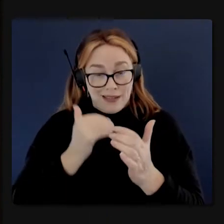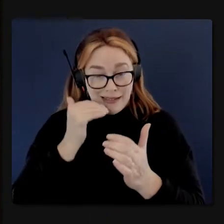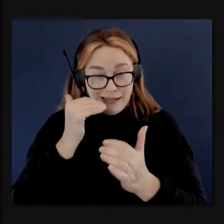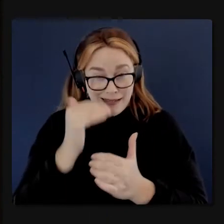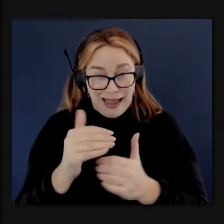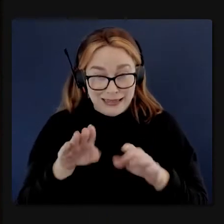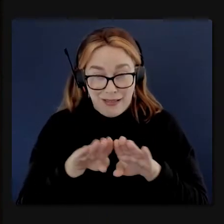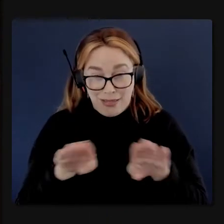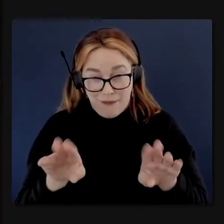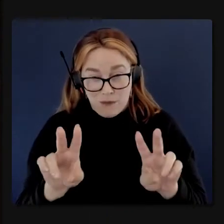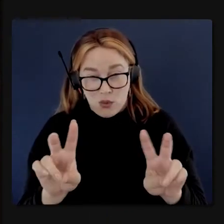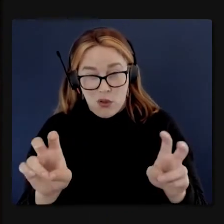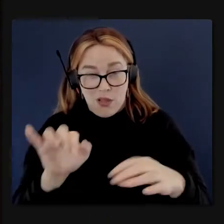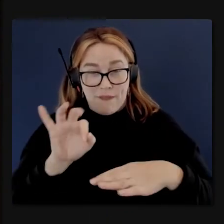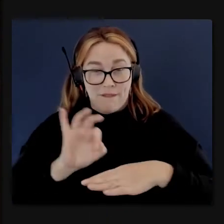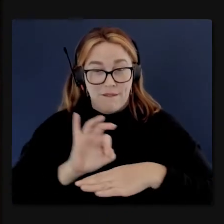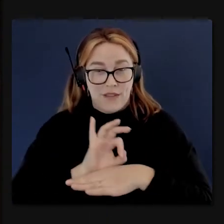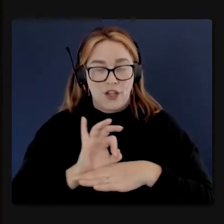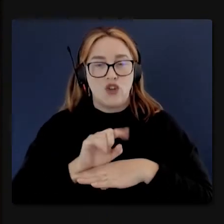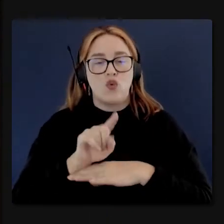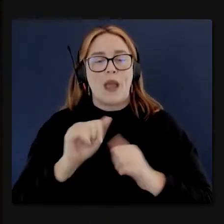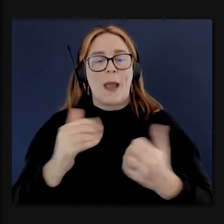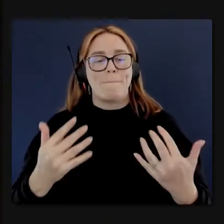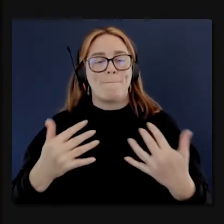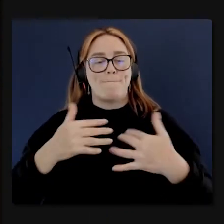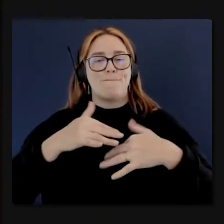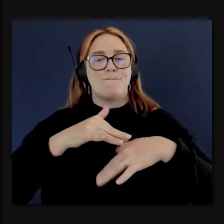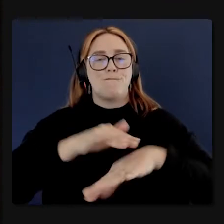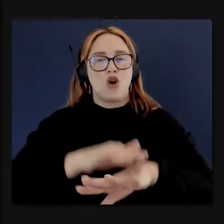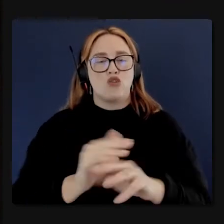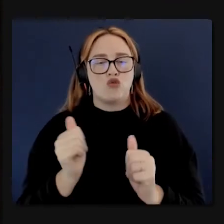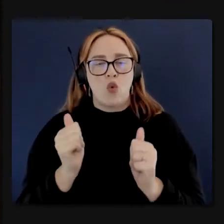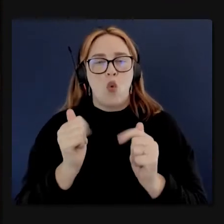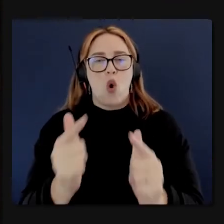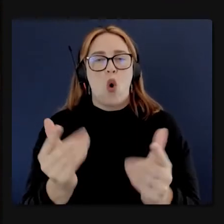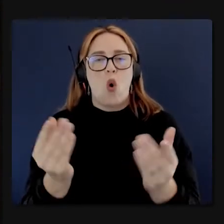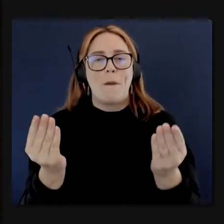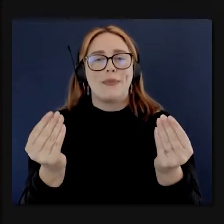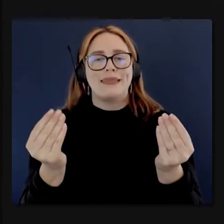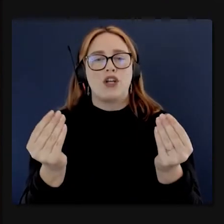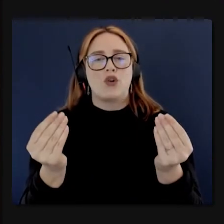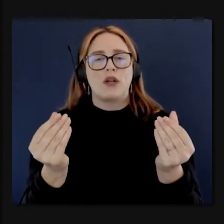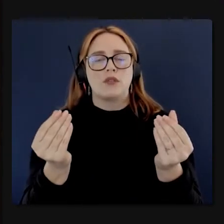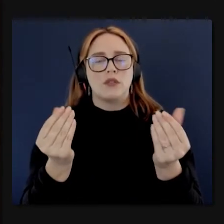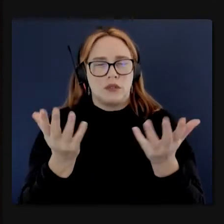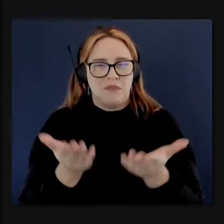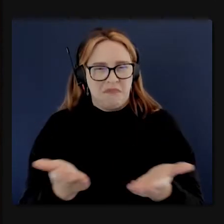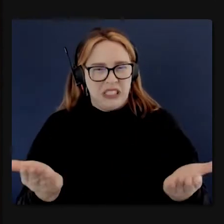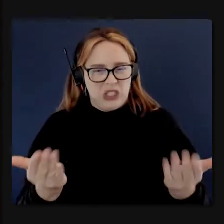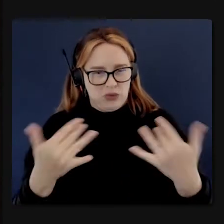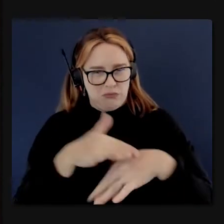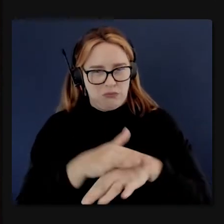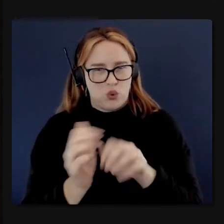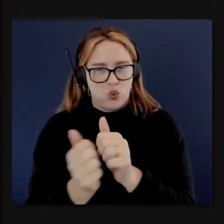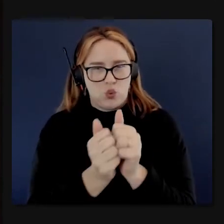The next level of this feature is to merge all materials to further reduce the rendering costs of the kitbashed asset collection.